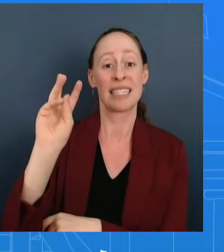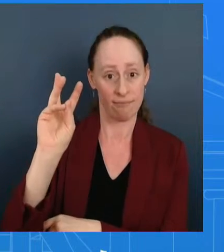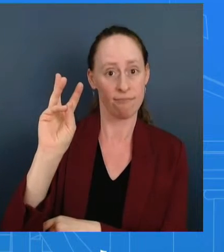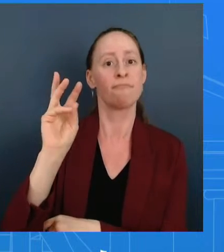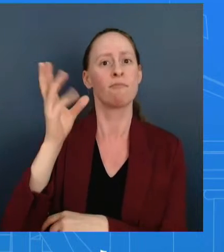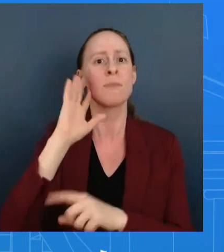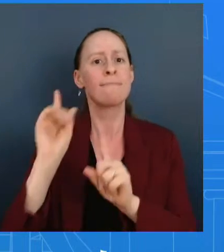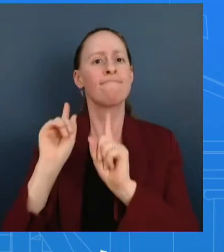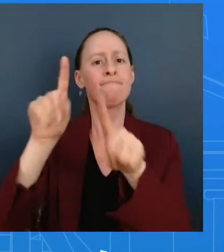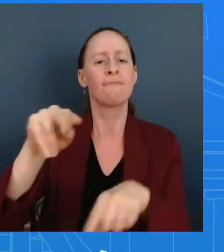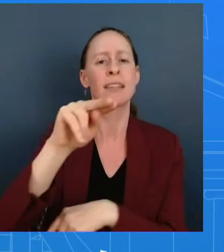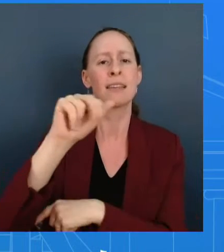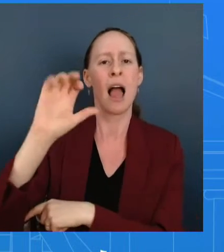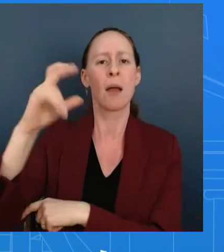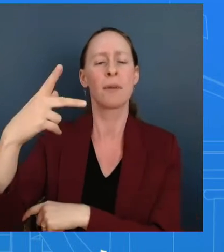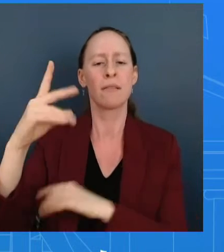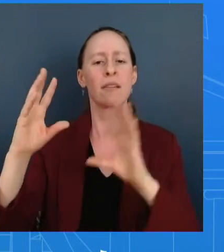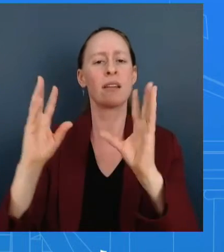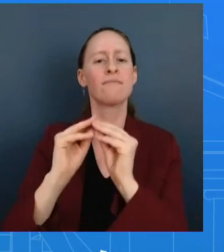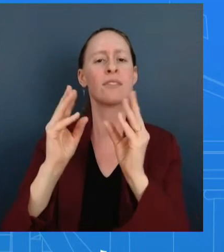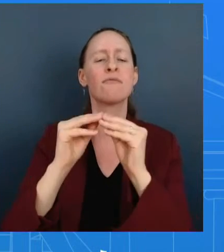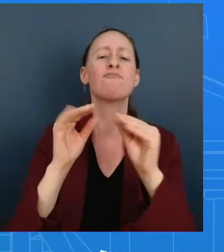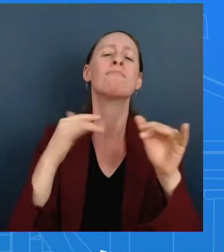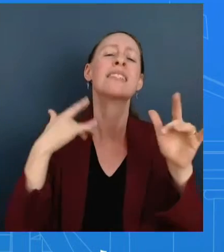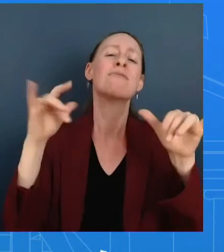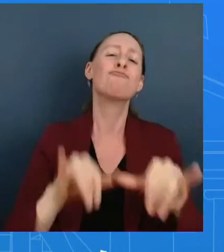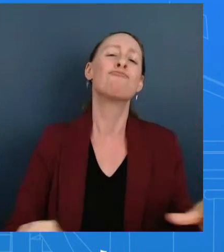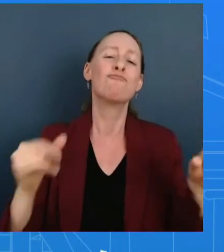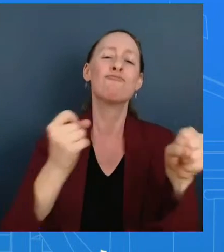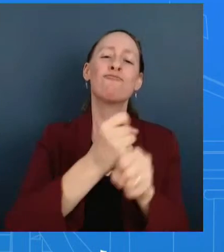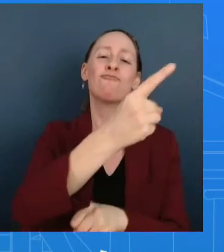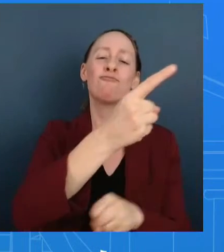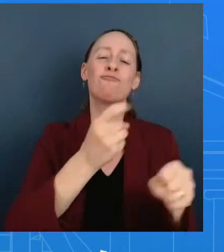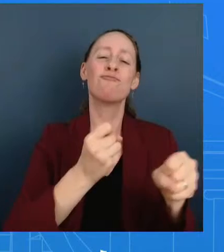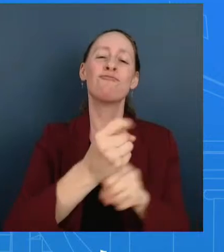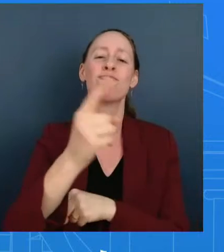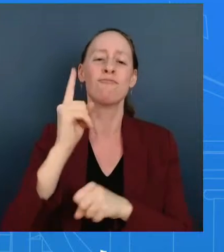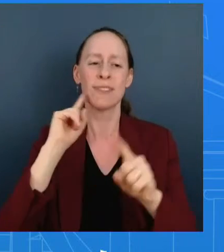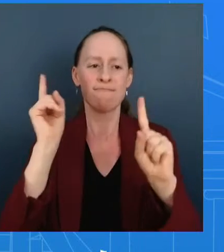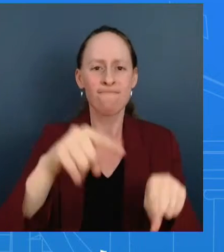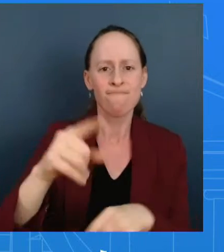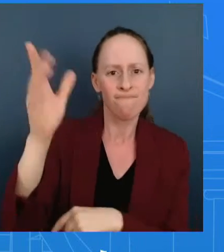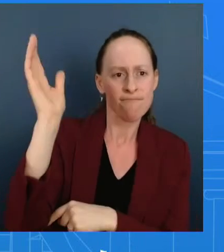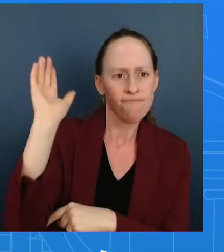emphasizing the Biden-Harris administration's commitment to advancing racial justice and e- --